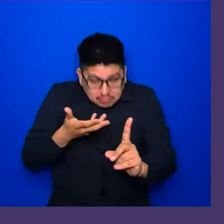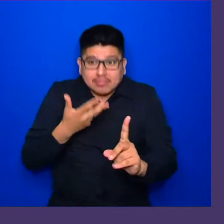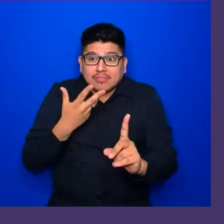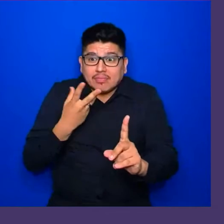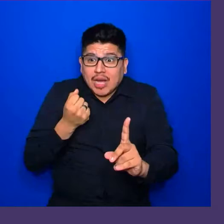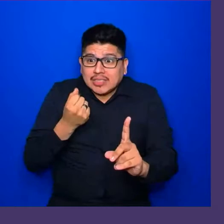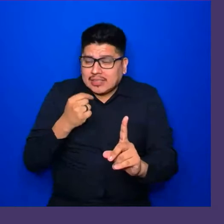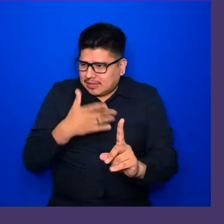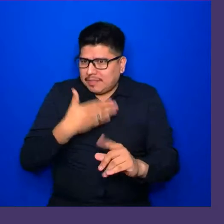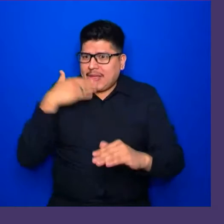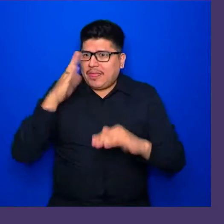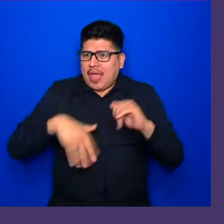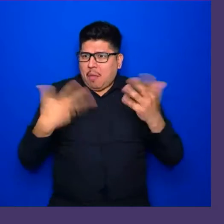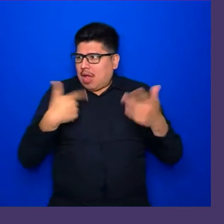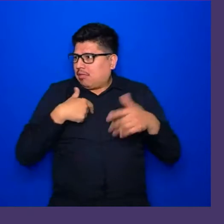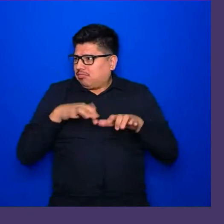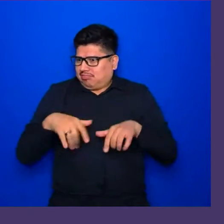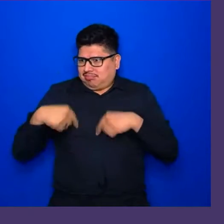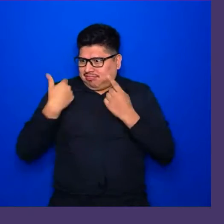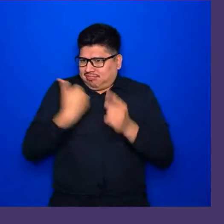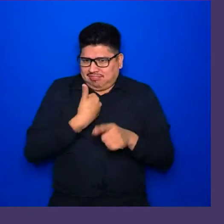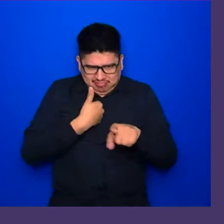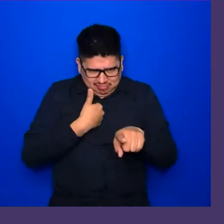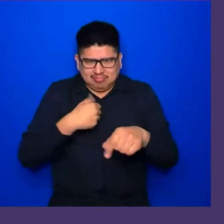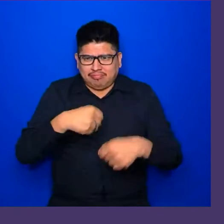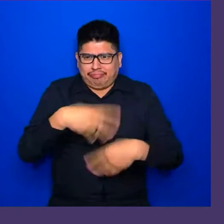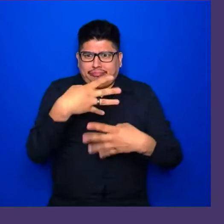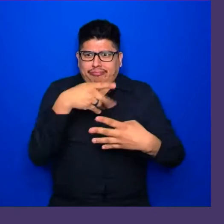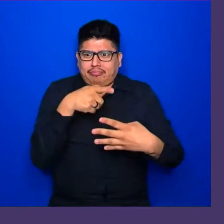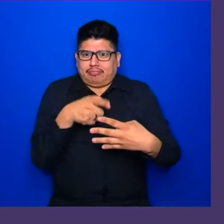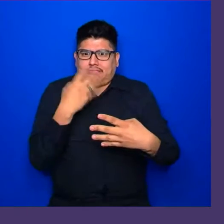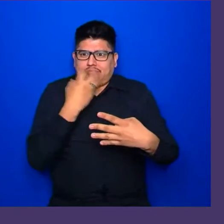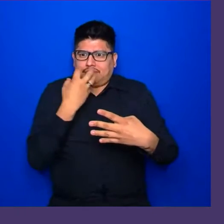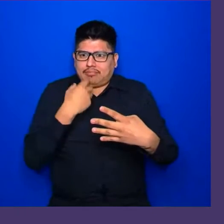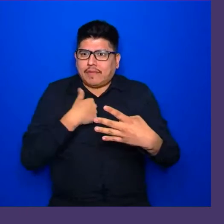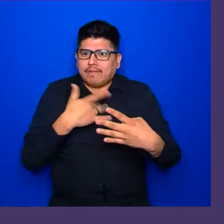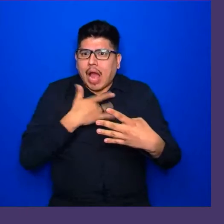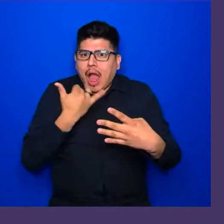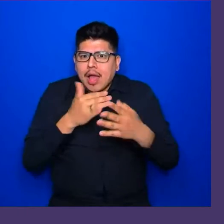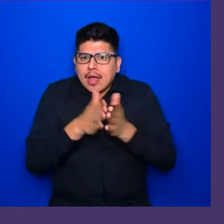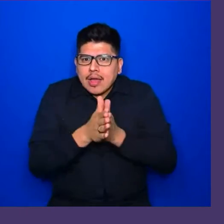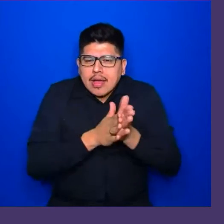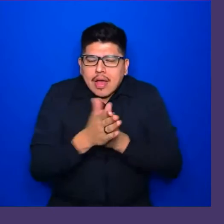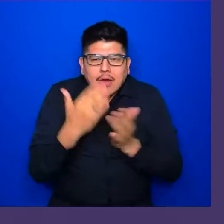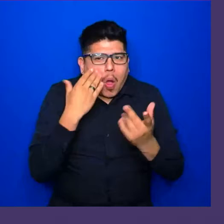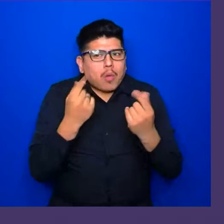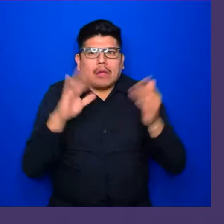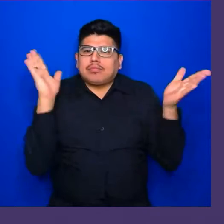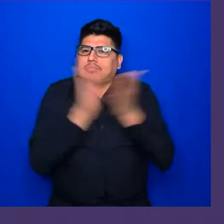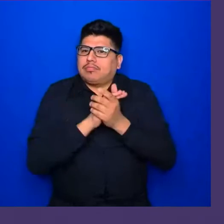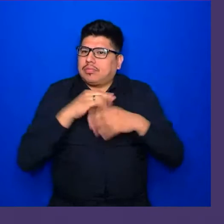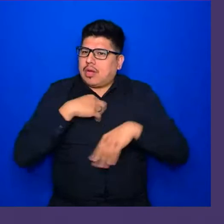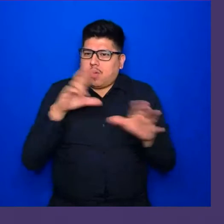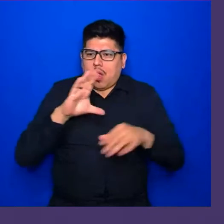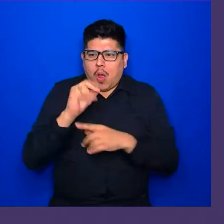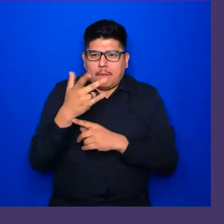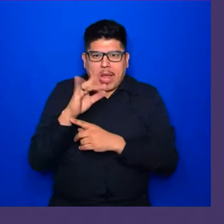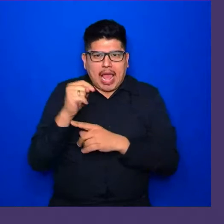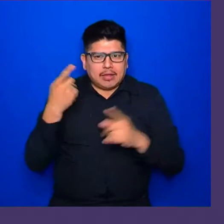Those are the things that are going to make me go, "You know what? I have to take that Copilot class because there's no way I'm going to miss out." Ebele Okoli: Thank you guys for being